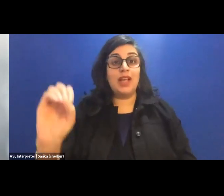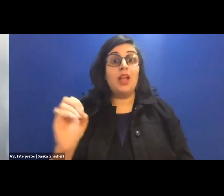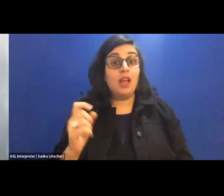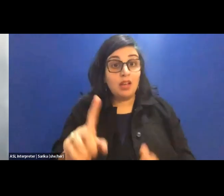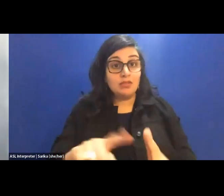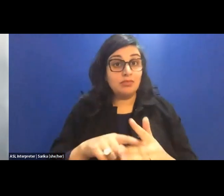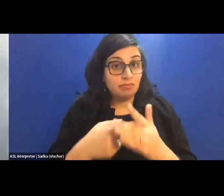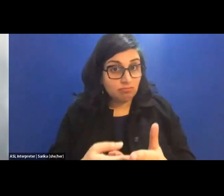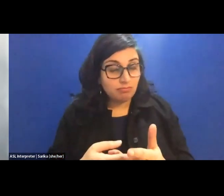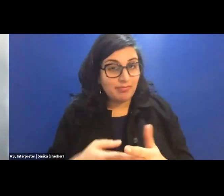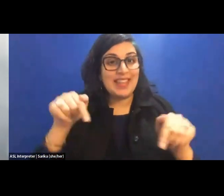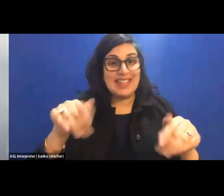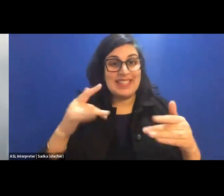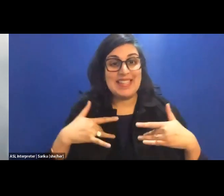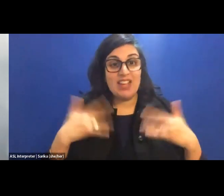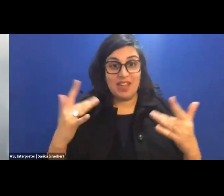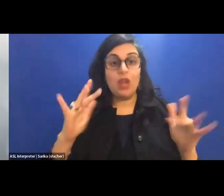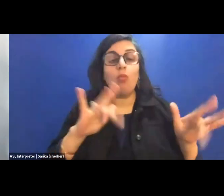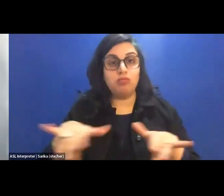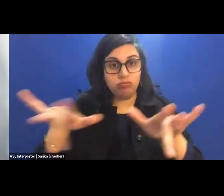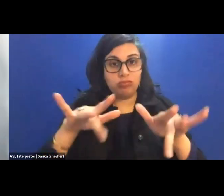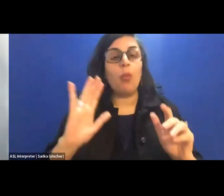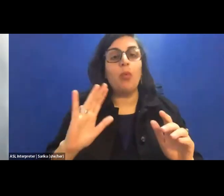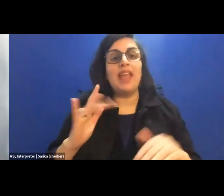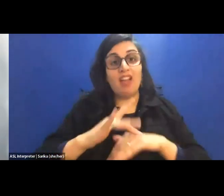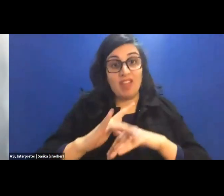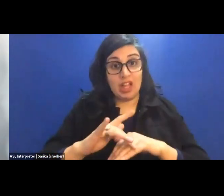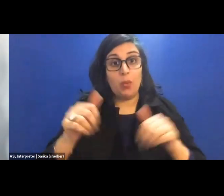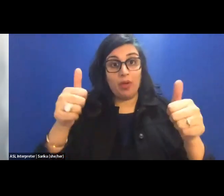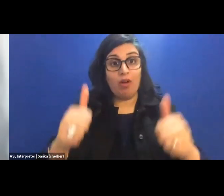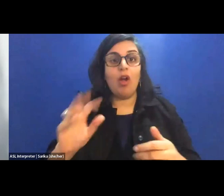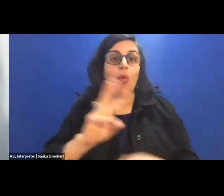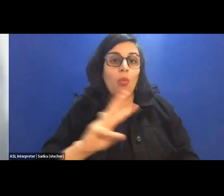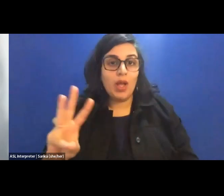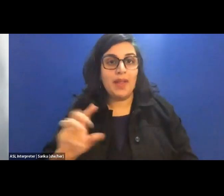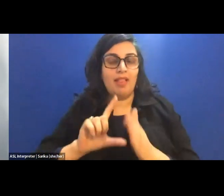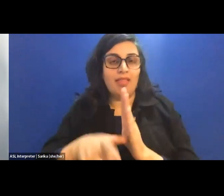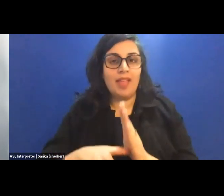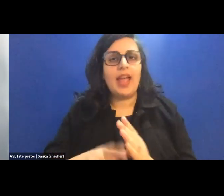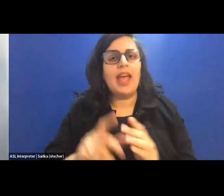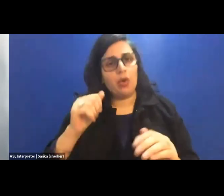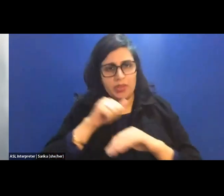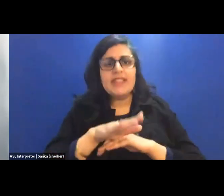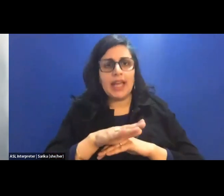pronouns. I'm the ACLU policy director. This event is being recorded